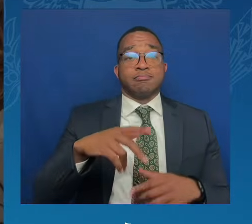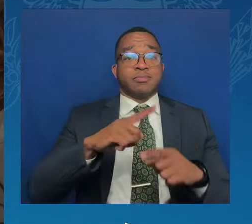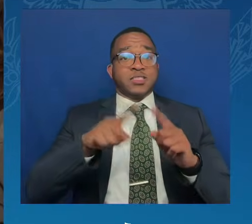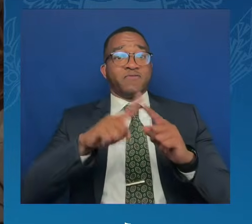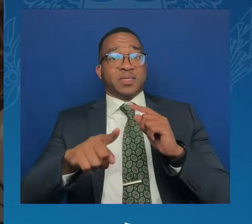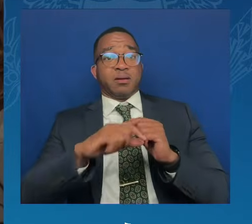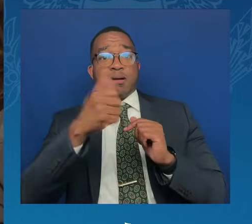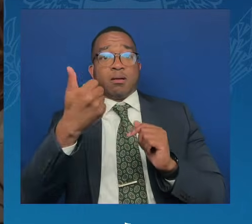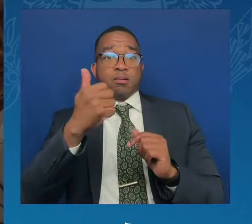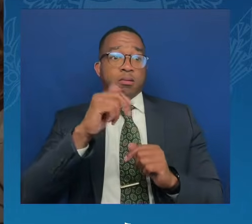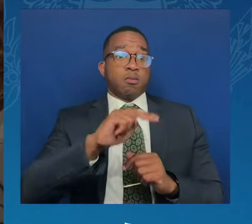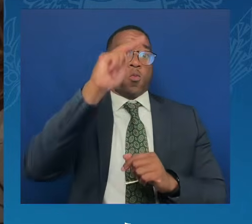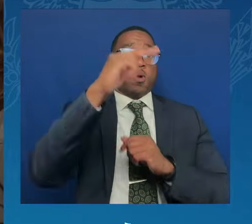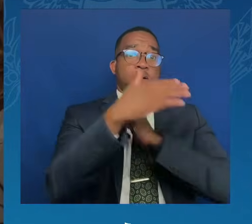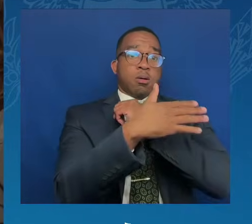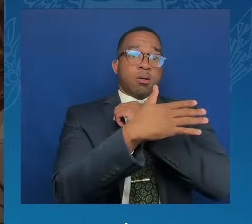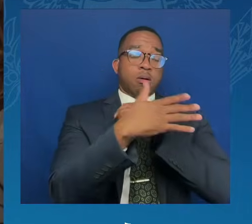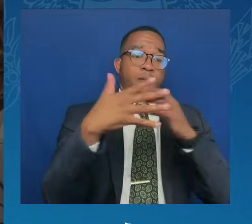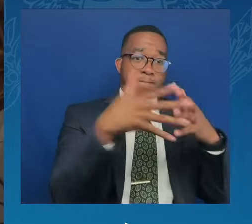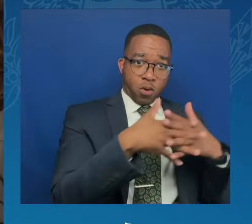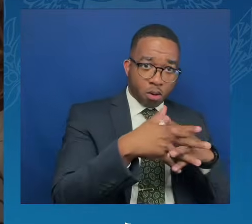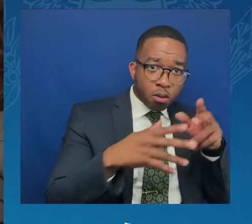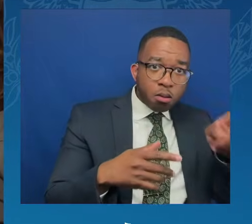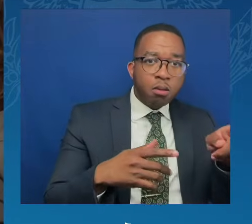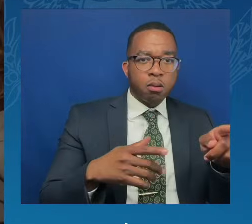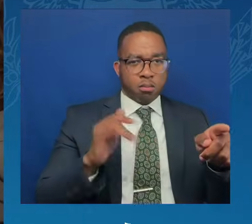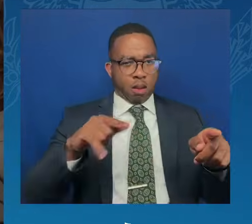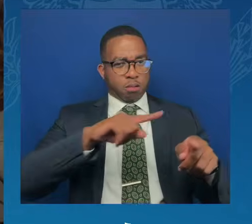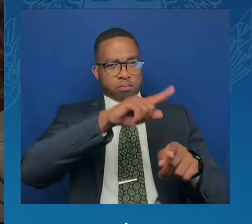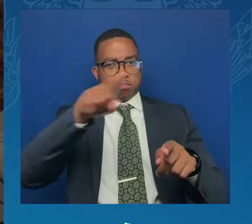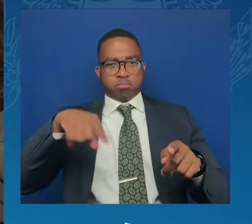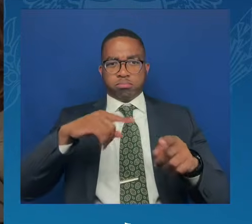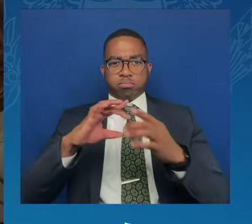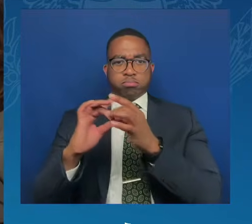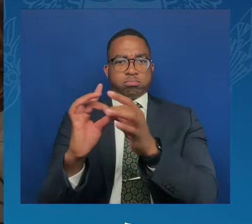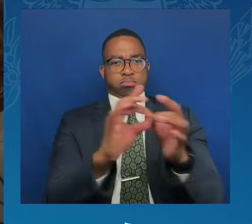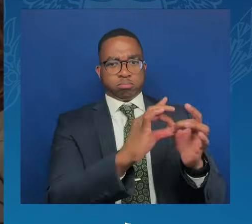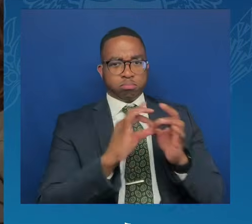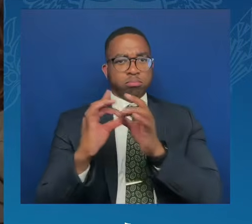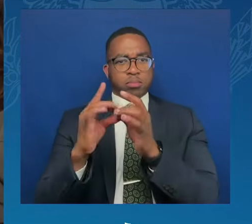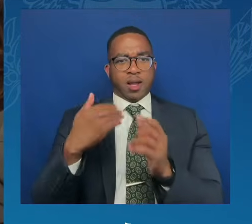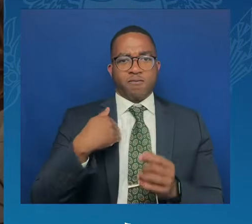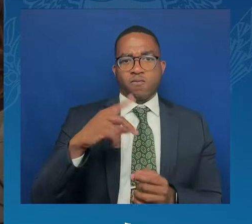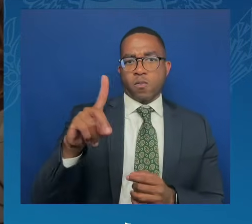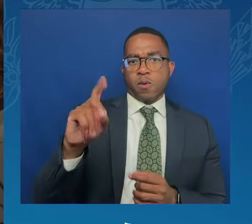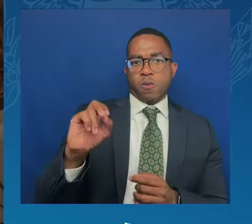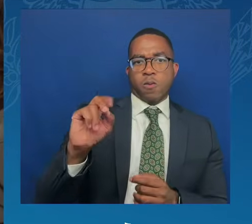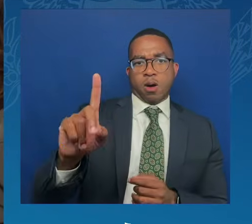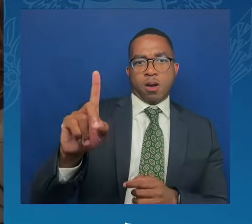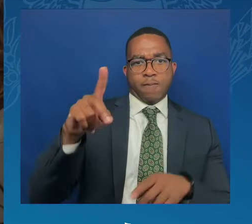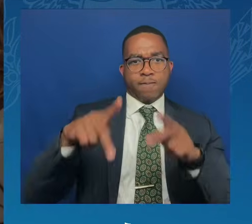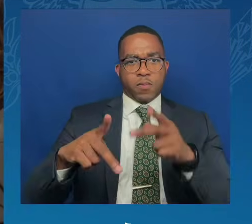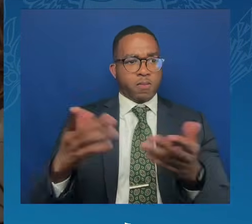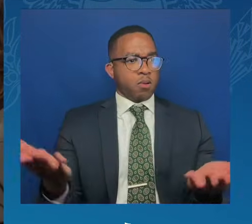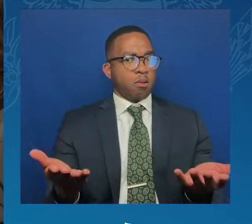101 participants and no one had the privilege of deciding for another.